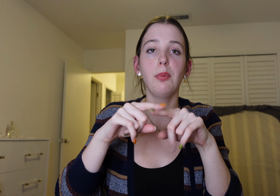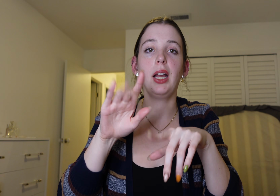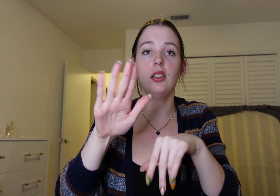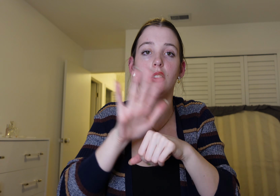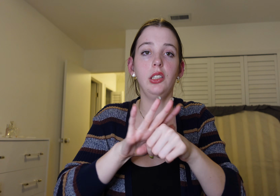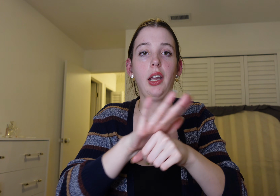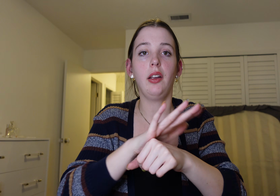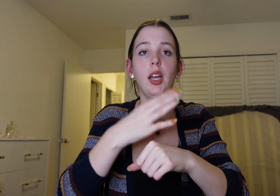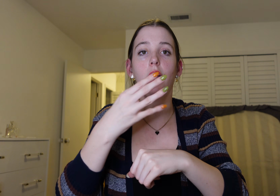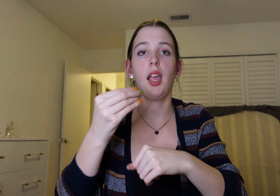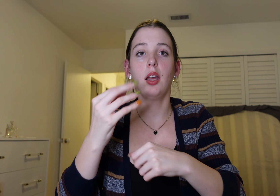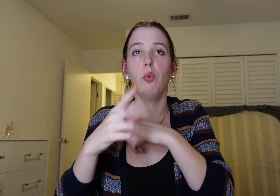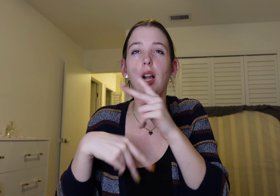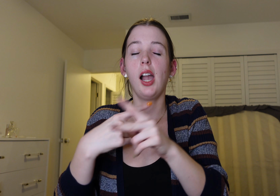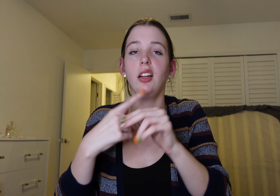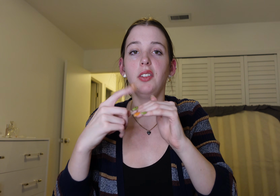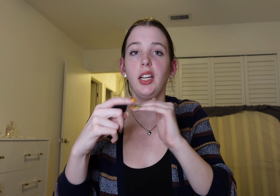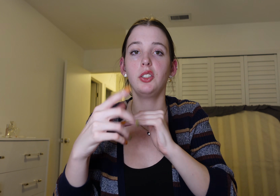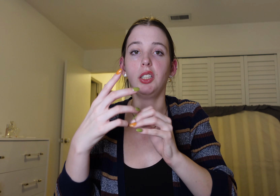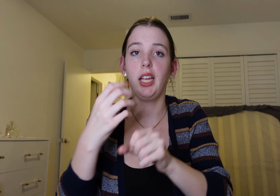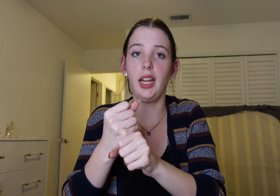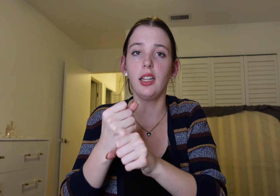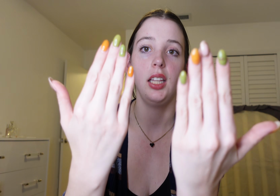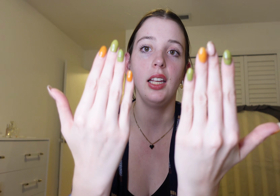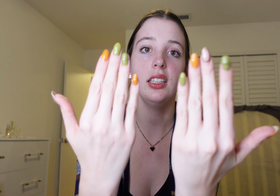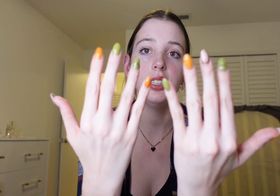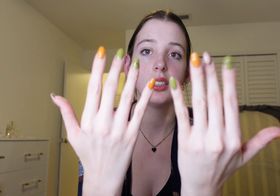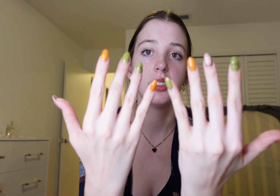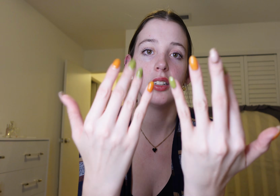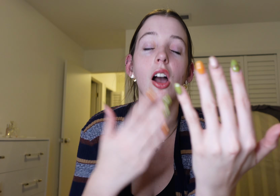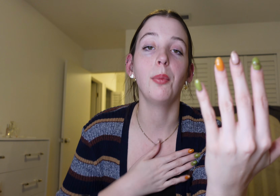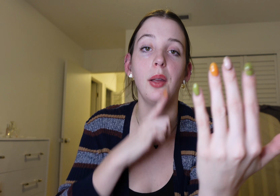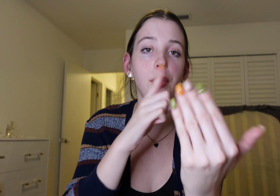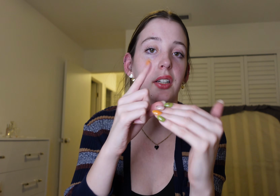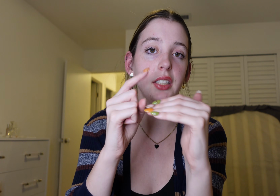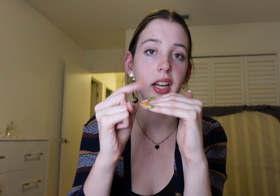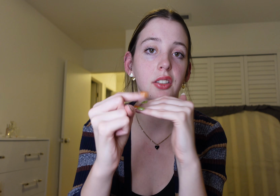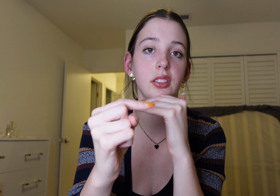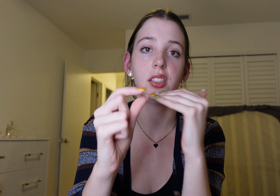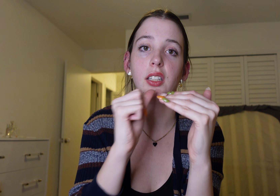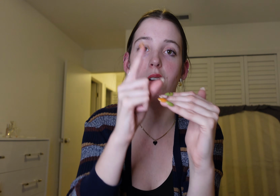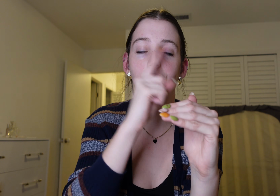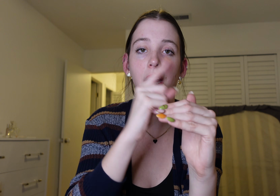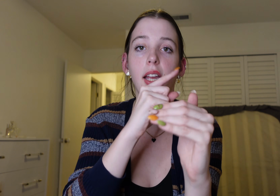depends on your area and what kind of nails you're getting these are my real nails they're not fake